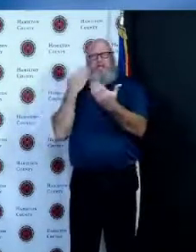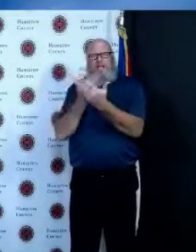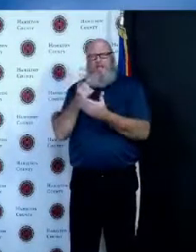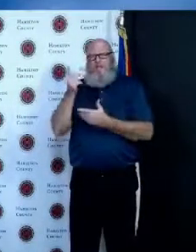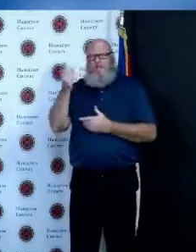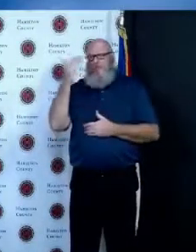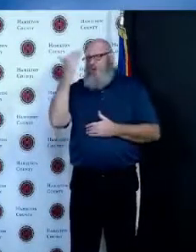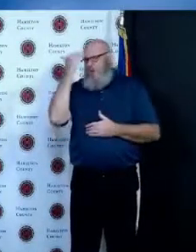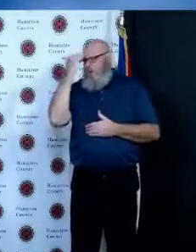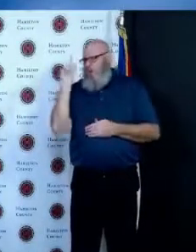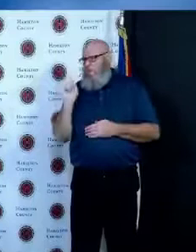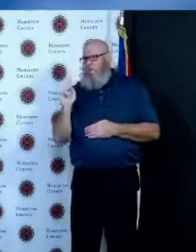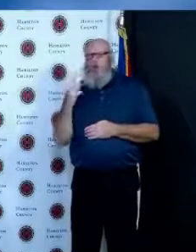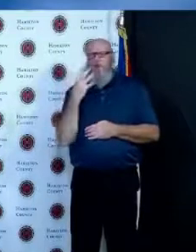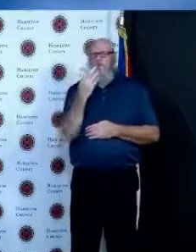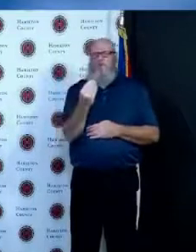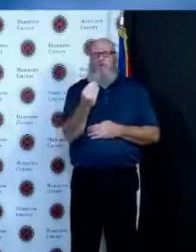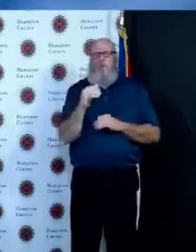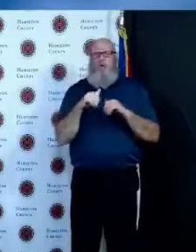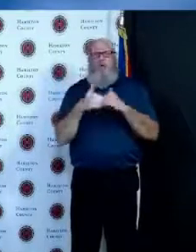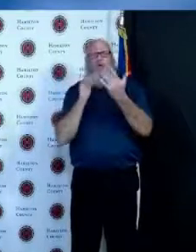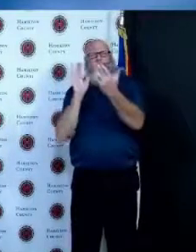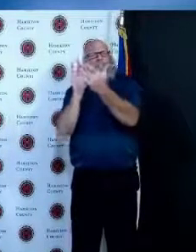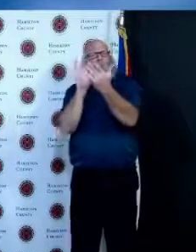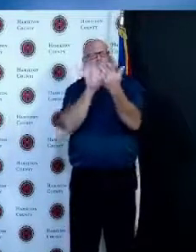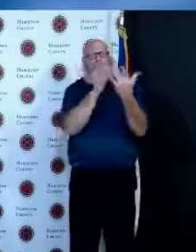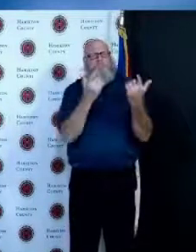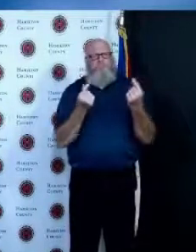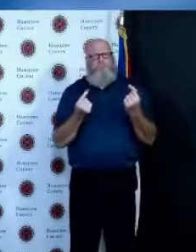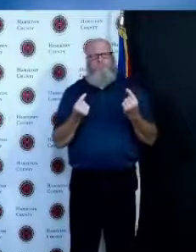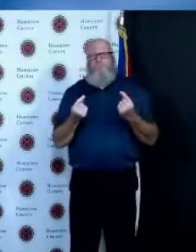people what else can you I know you got the big announcement on Friday but what else might you be